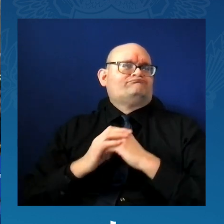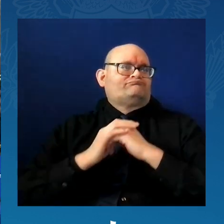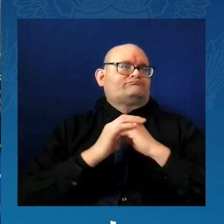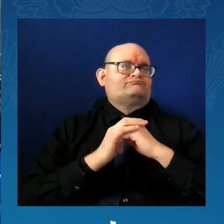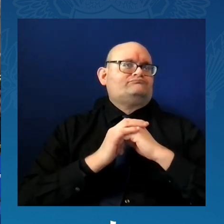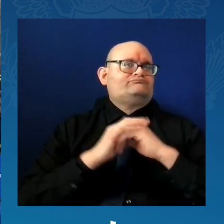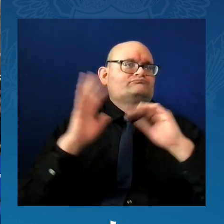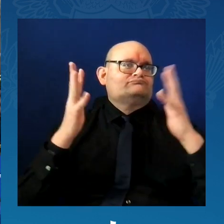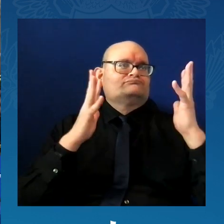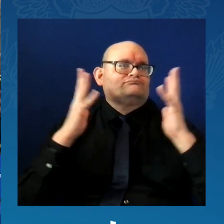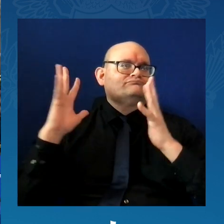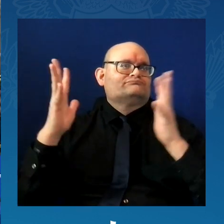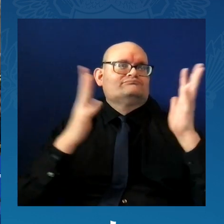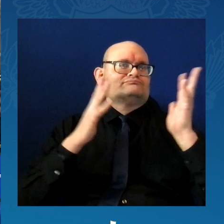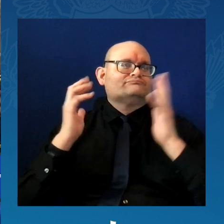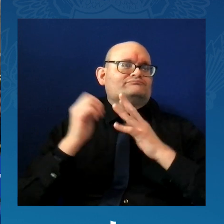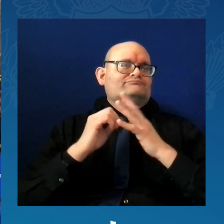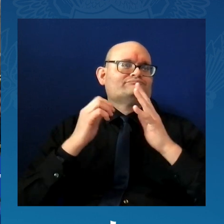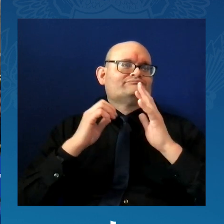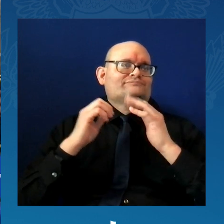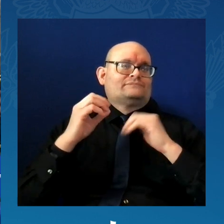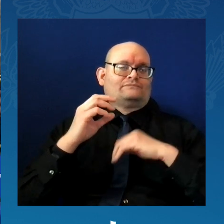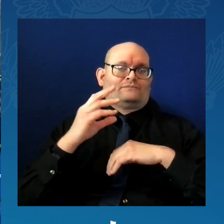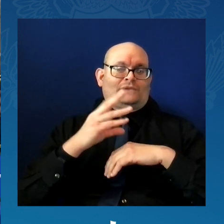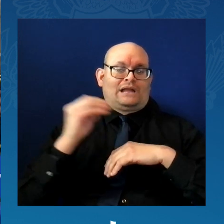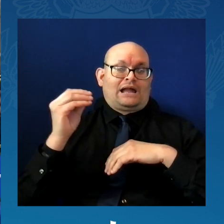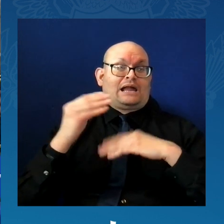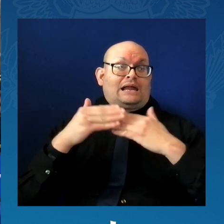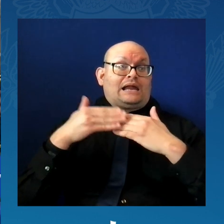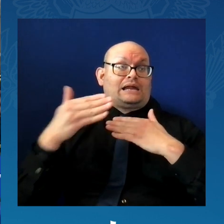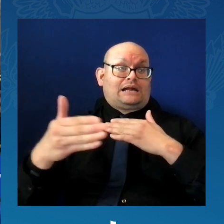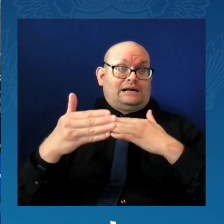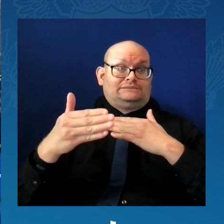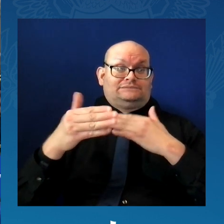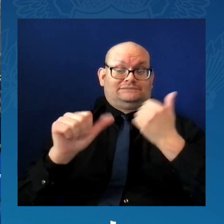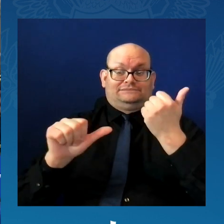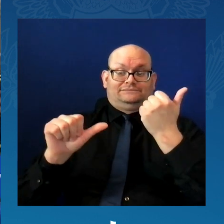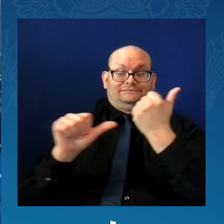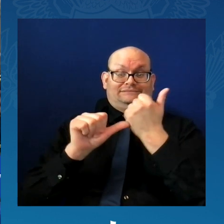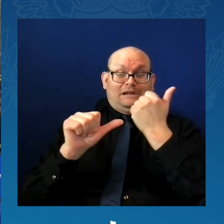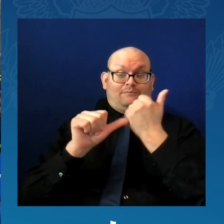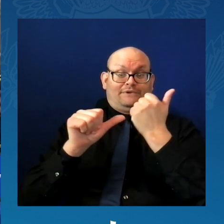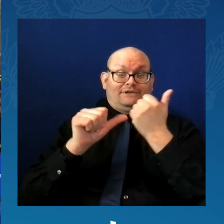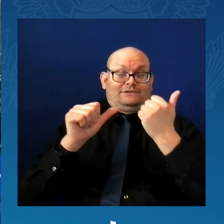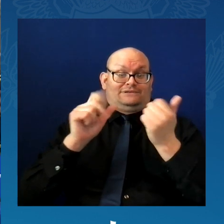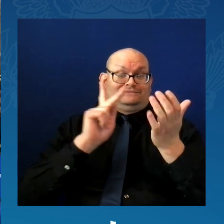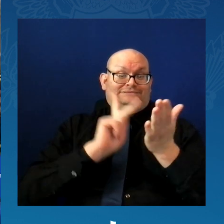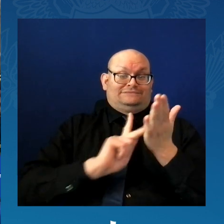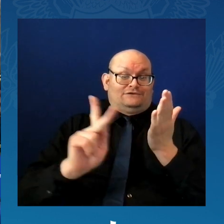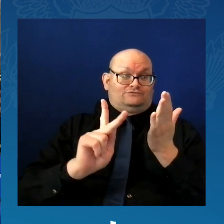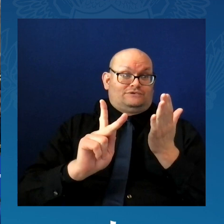And next, Deputy Secretary John Tien Homeland Security. Will you talk a bit about how DHS